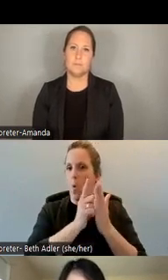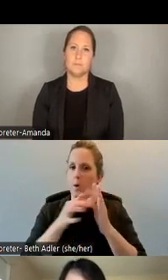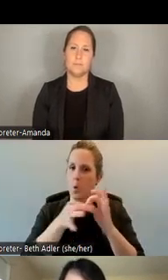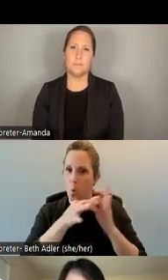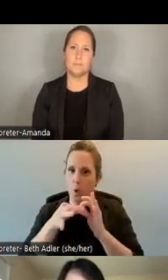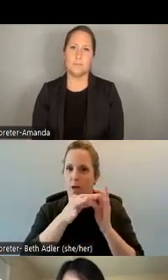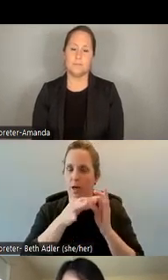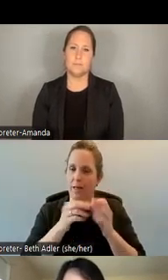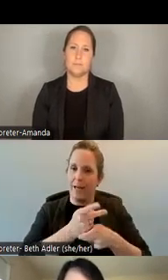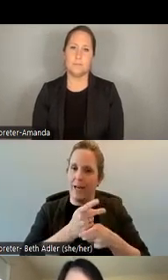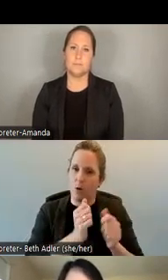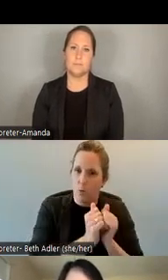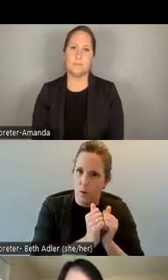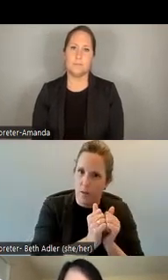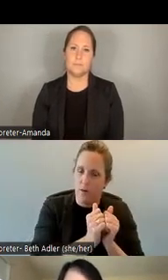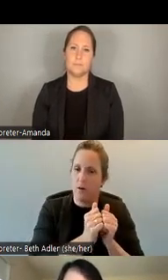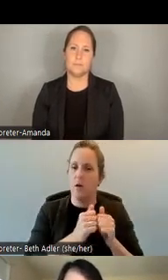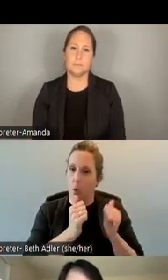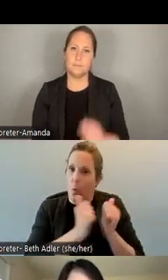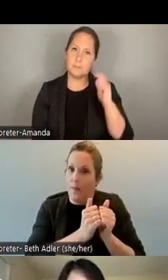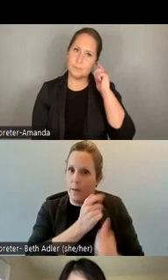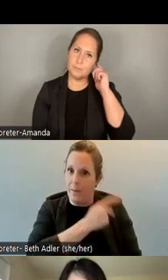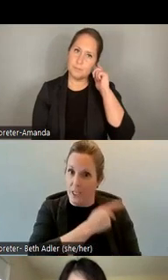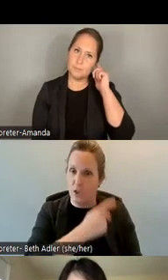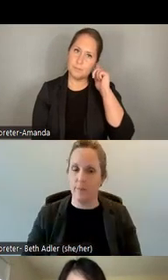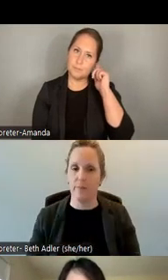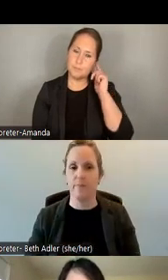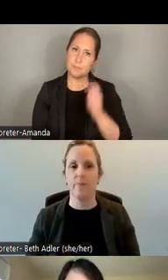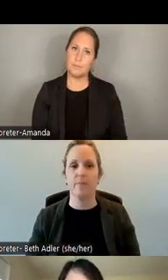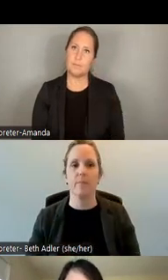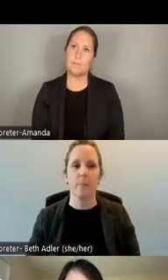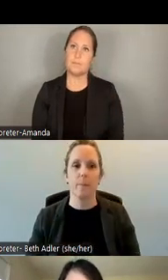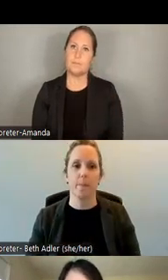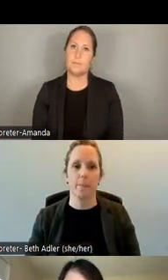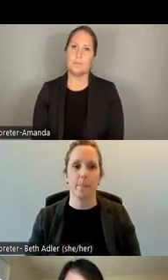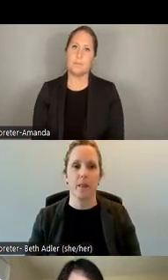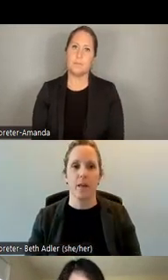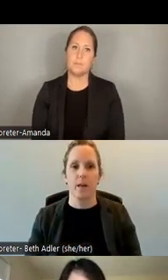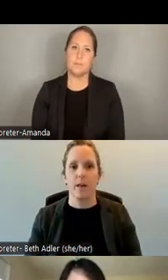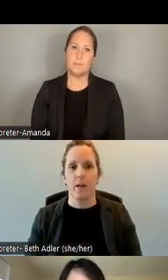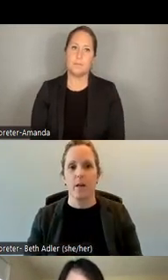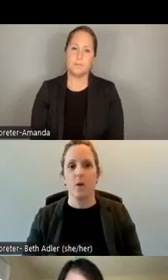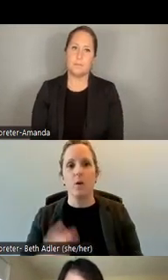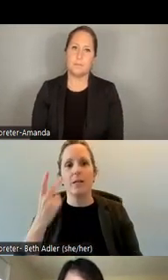wonderful and I find so effective you can see I'm holding socks we use what we call engagement Tools